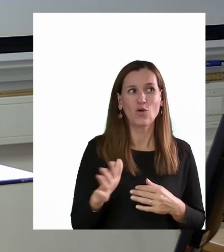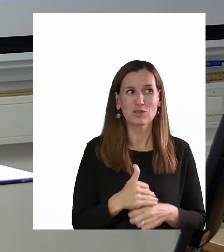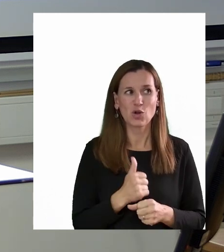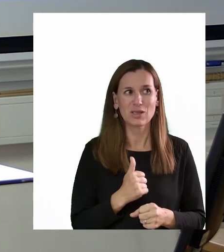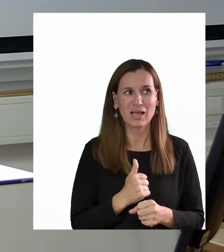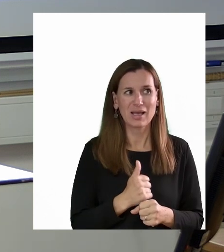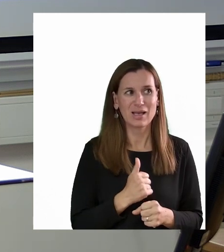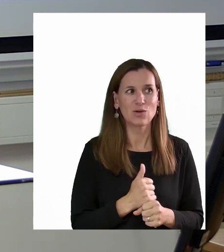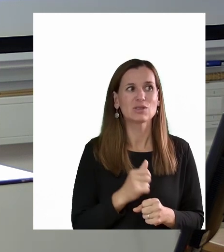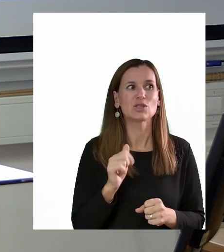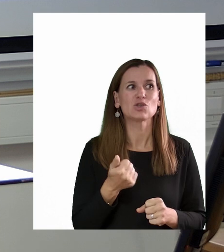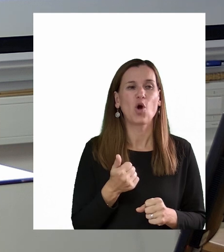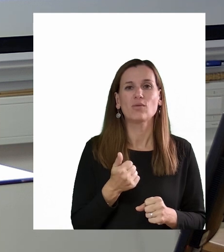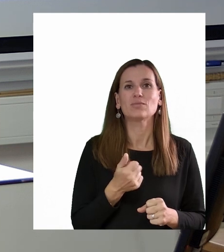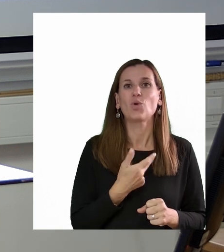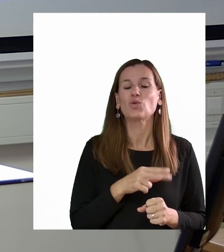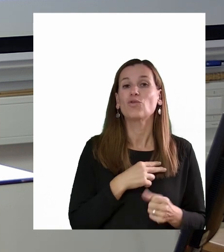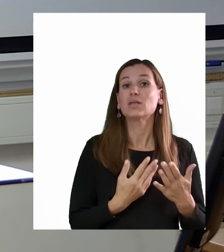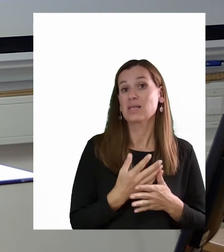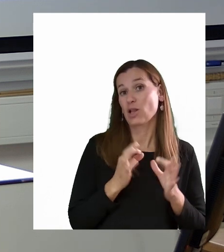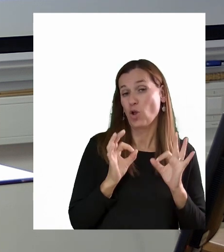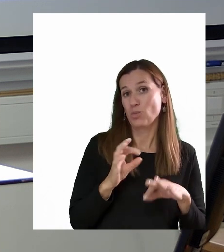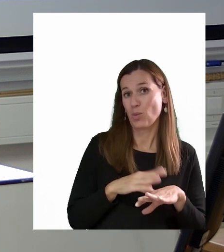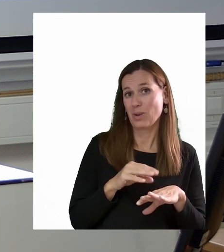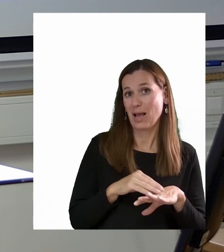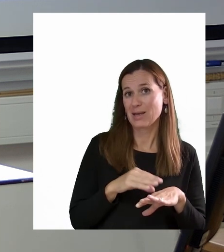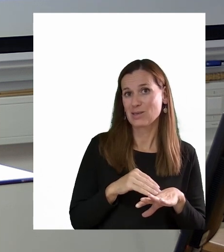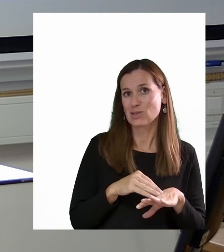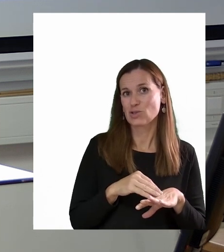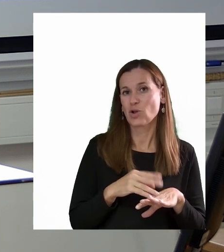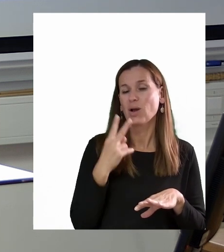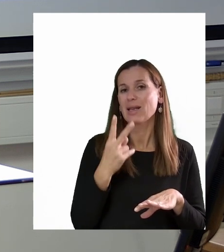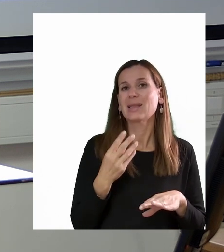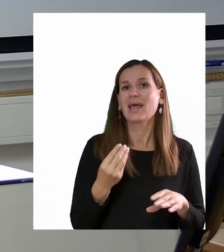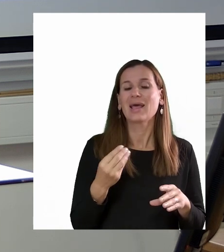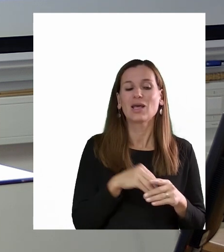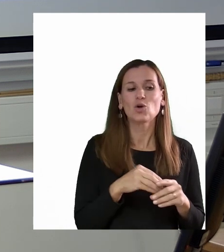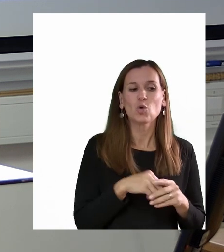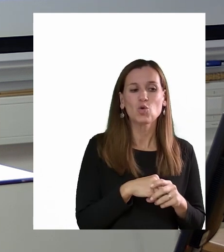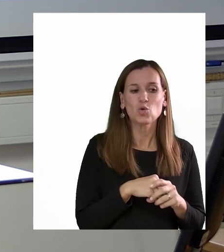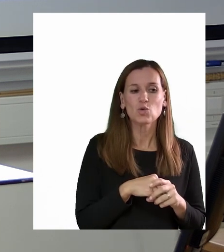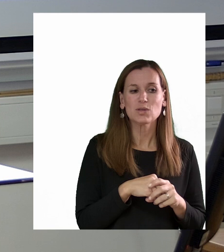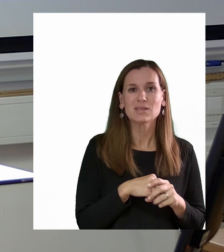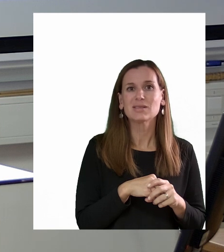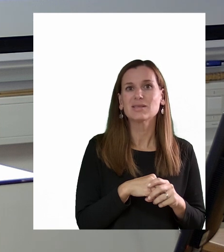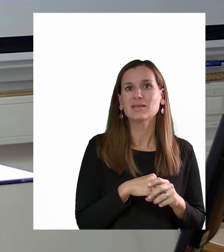is responsible for the good practise called Inclusive Glossary of Mathematical Terms, a hybrid